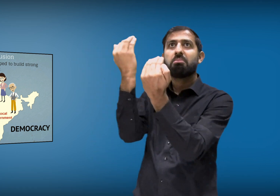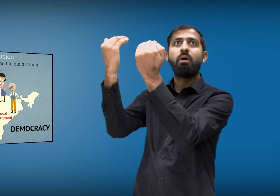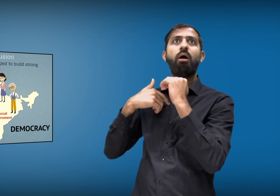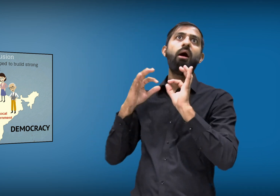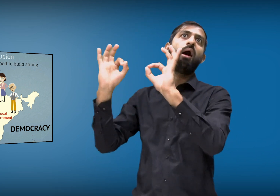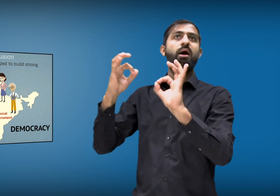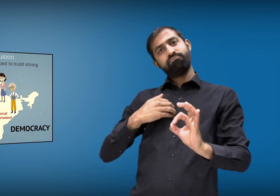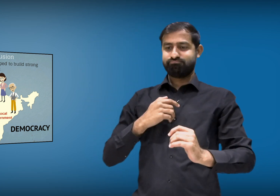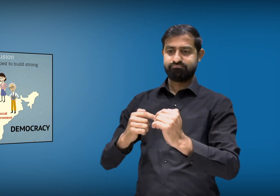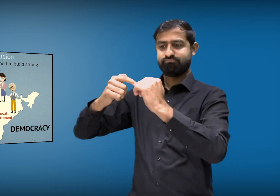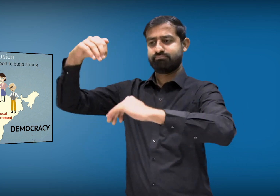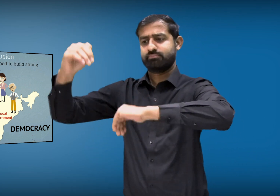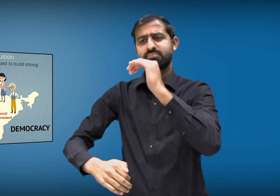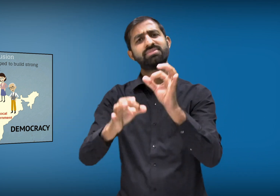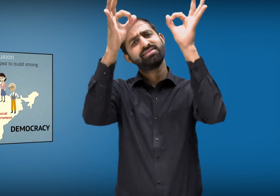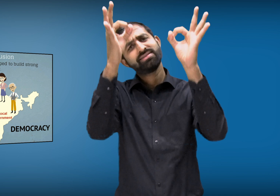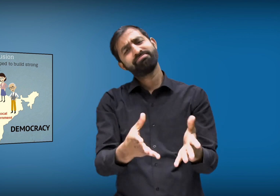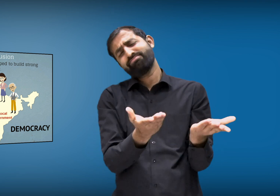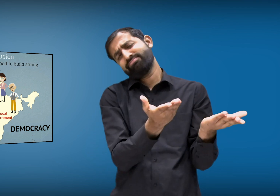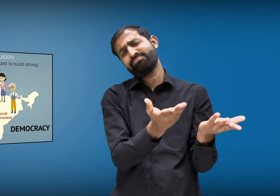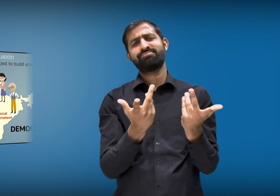taken by the people.